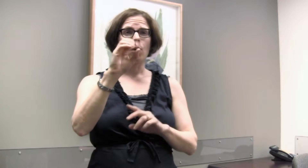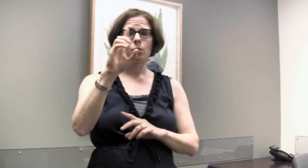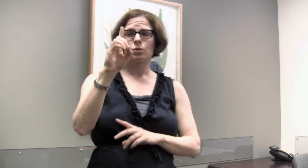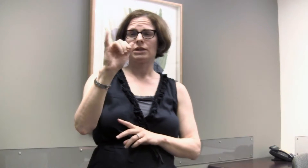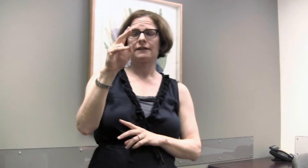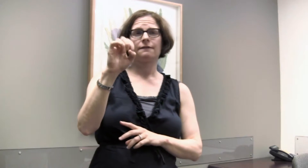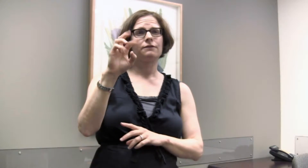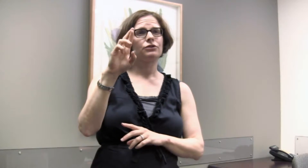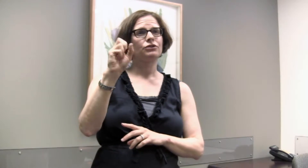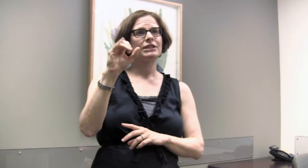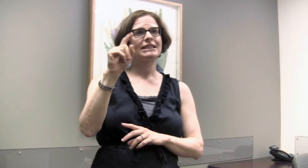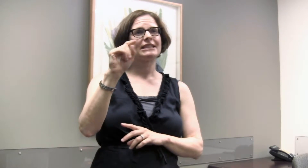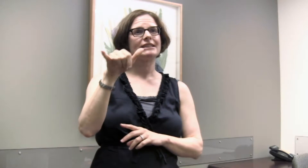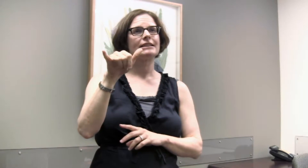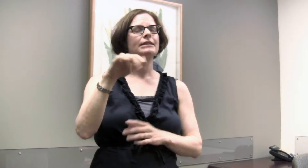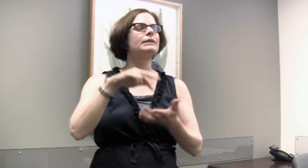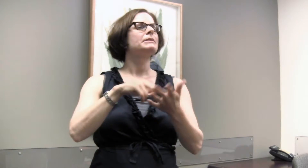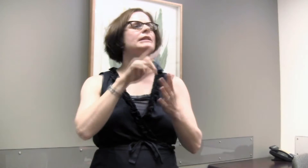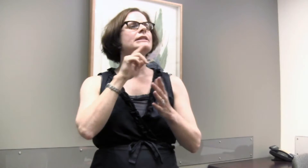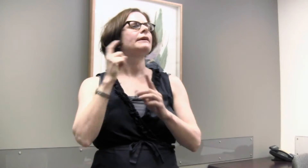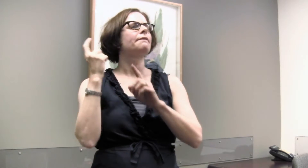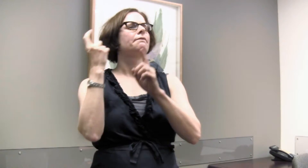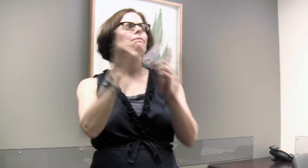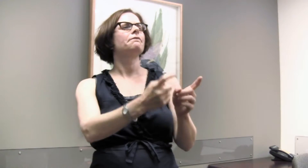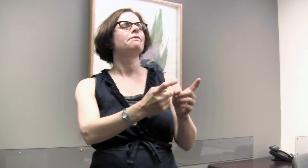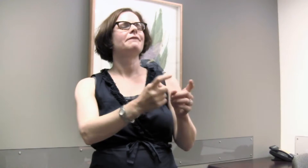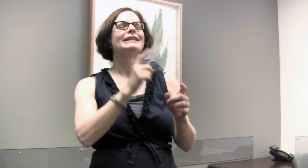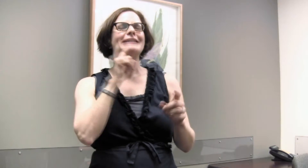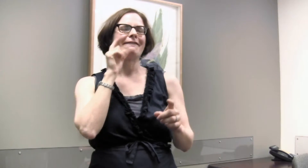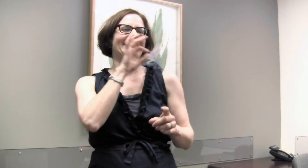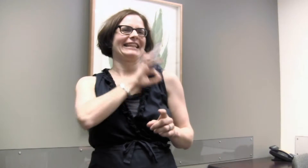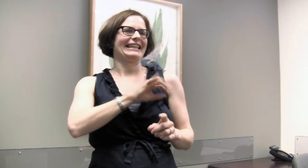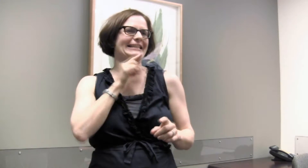We instead of talking about hearing loss we reframe this concept